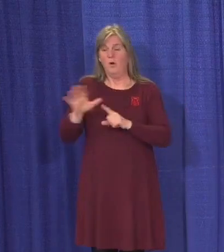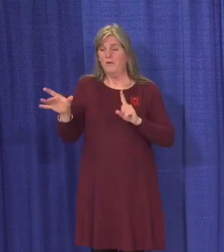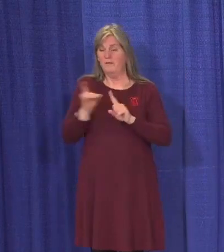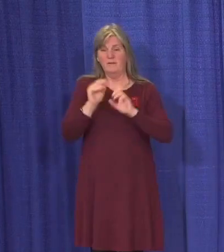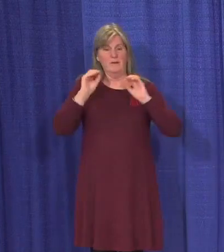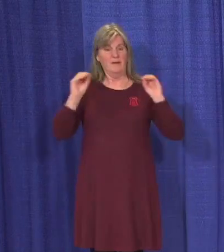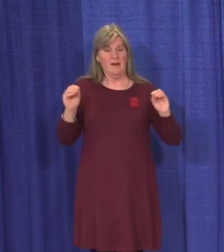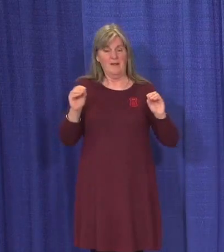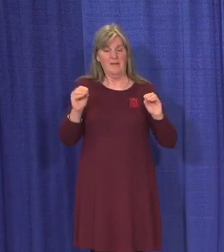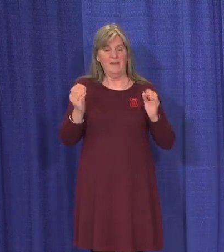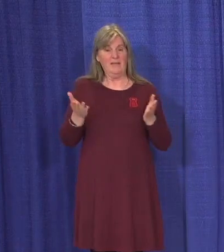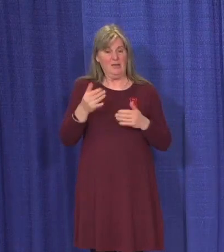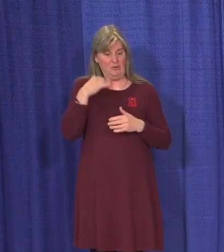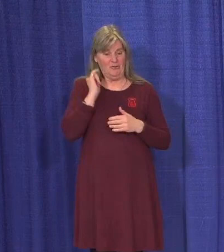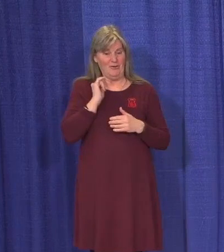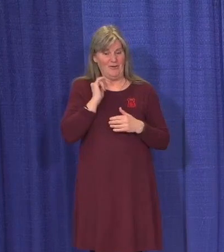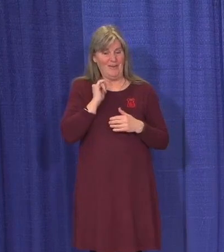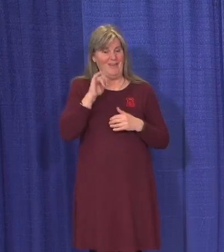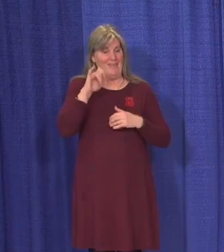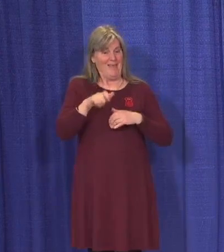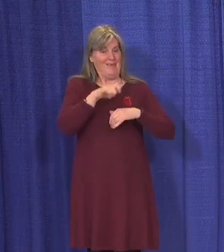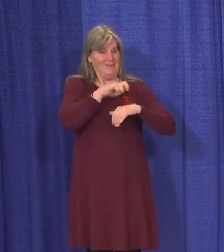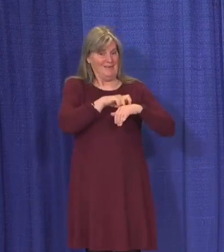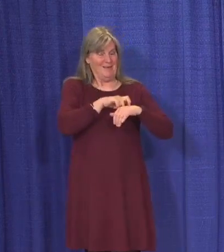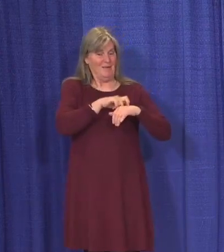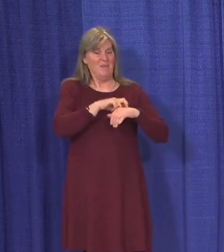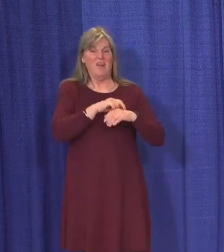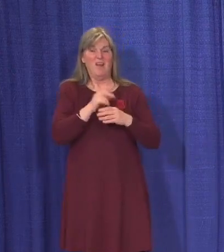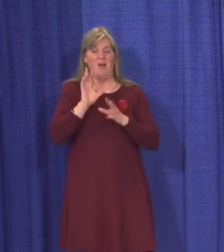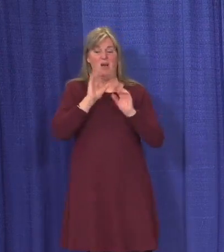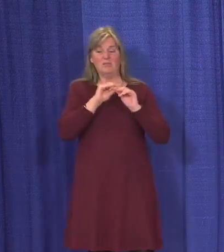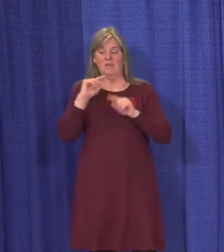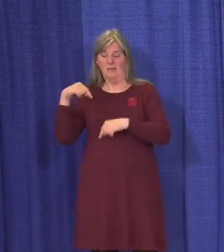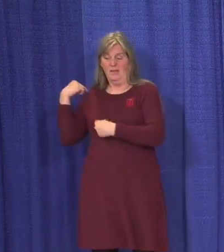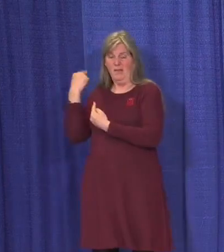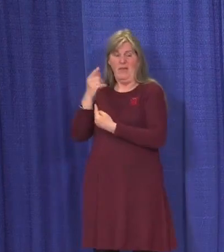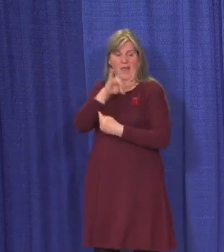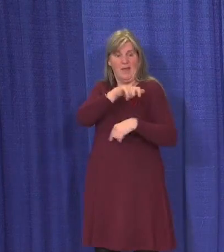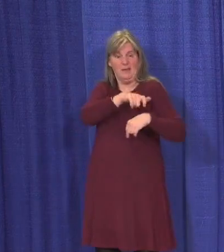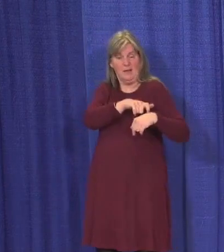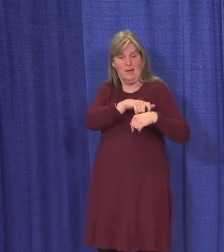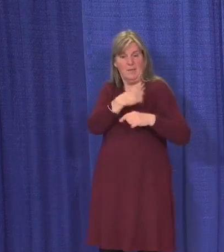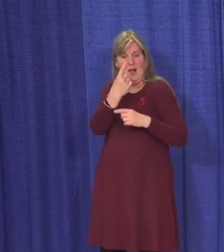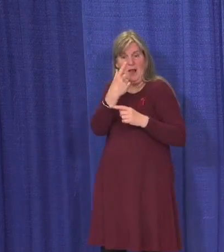It was a gift to her. One year ago today I sat in the